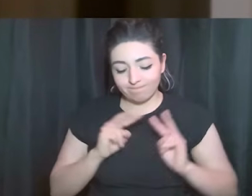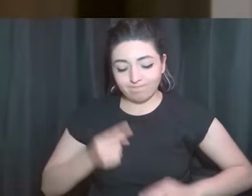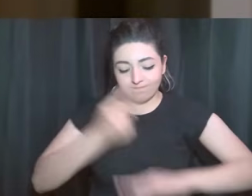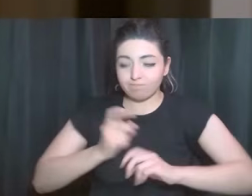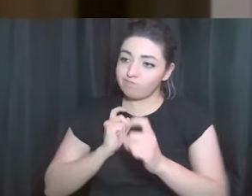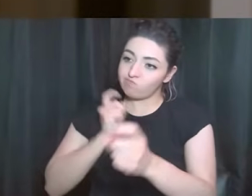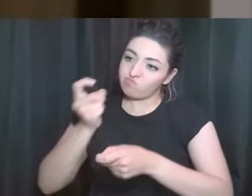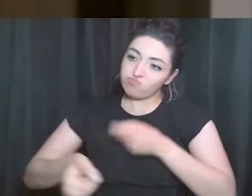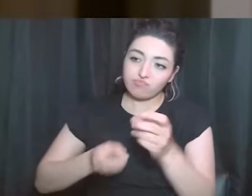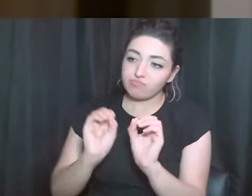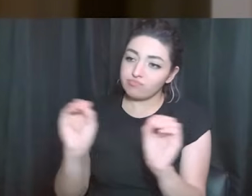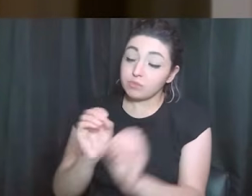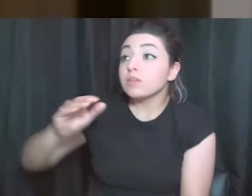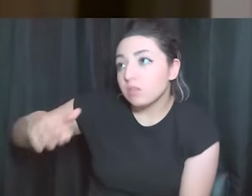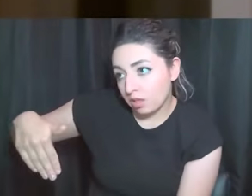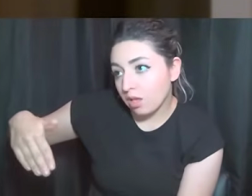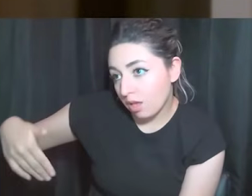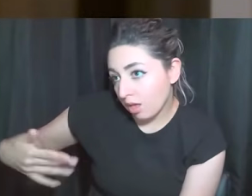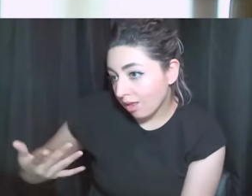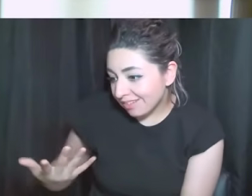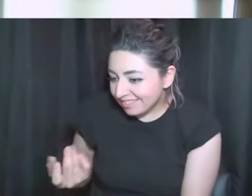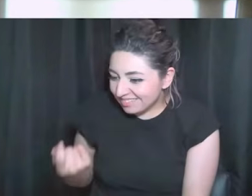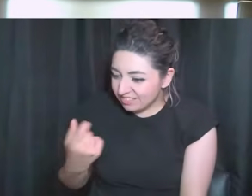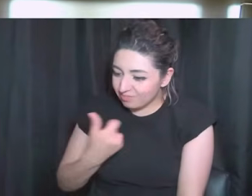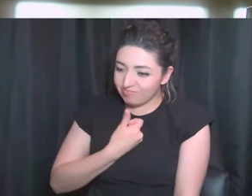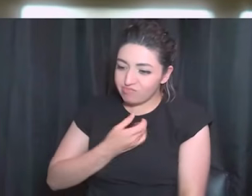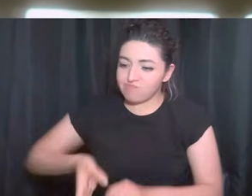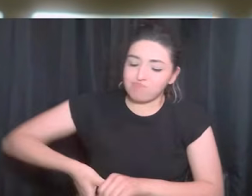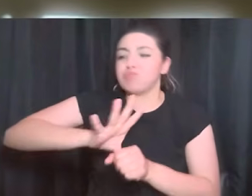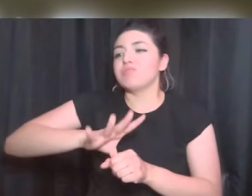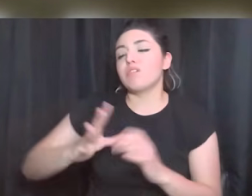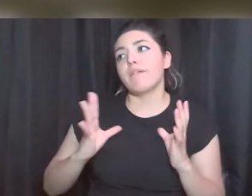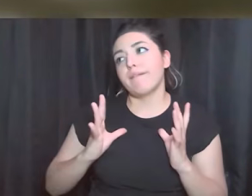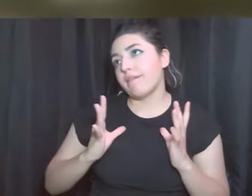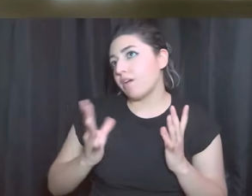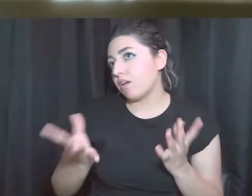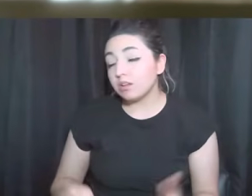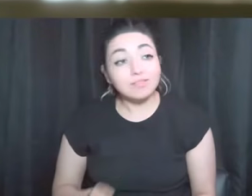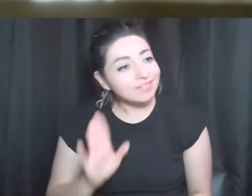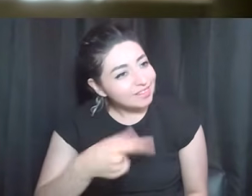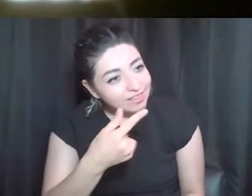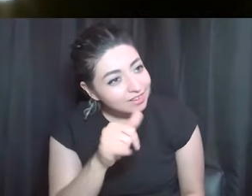I'm sorry I didn't get you anything today. Yet. I'm dogshit at holidays and I didn't even think about today also being-